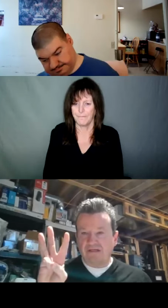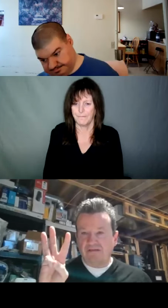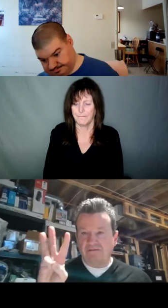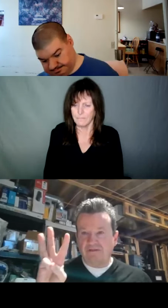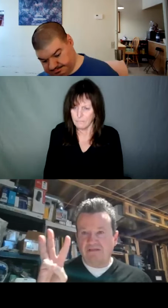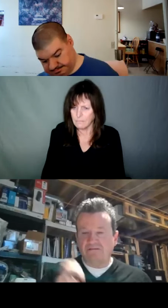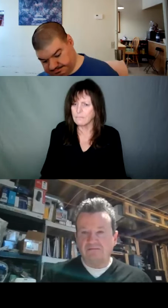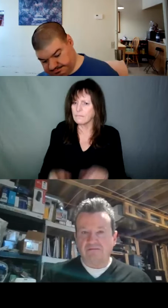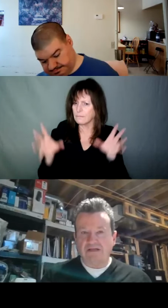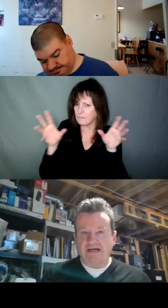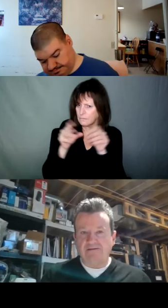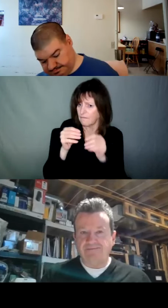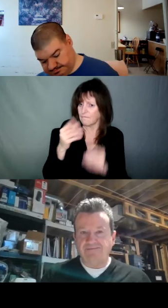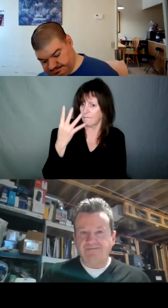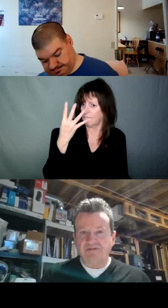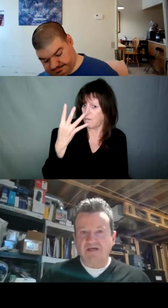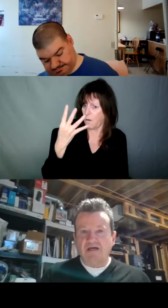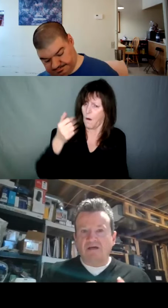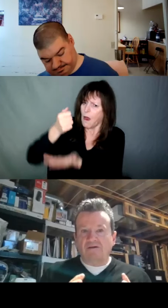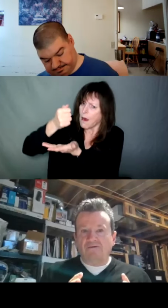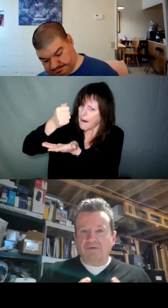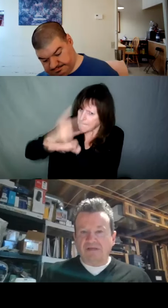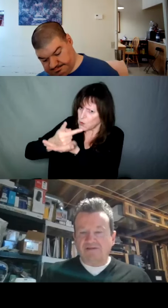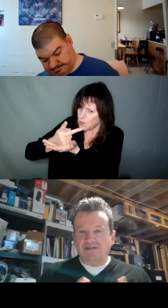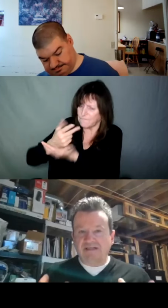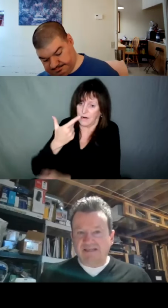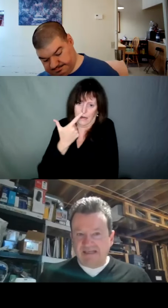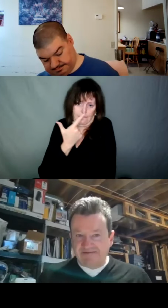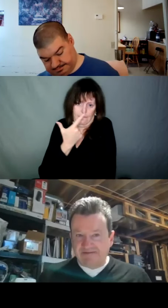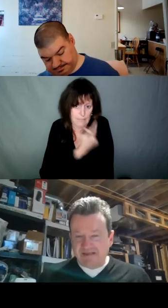Awesome.